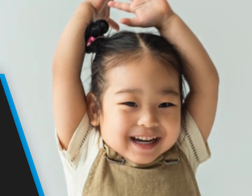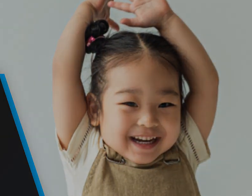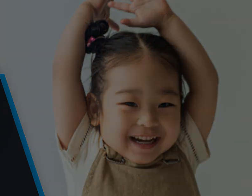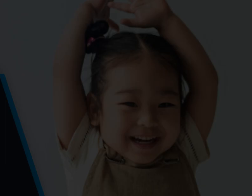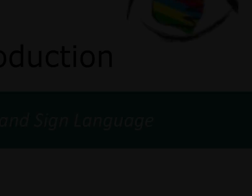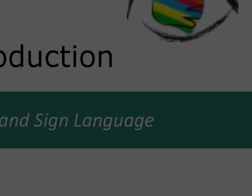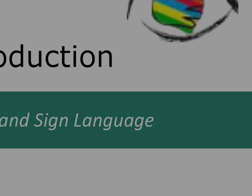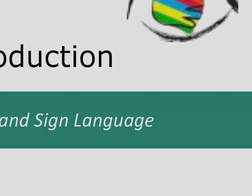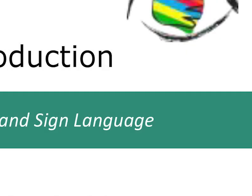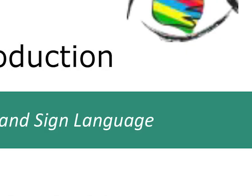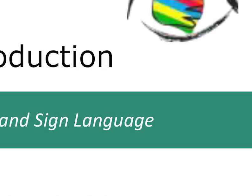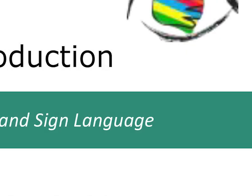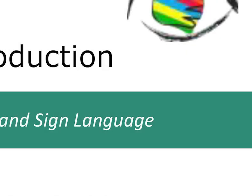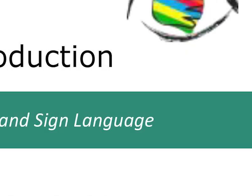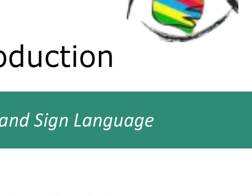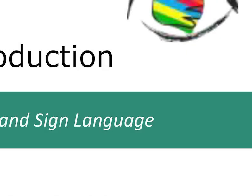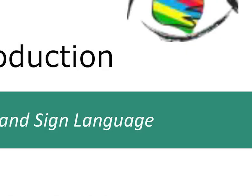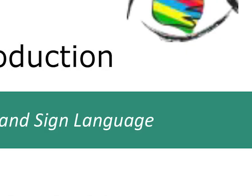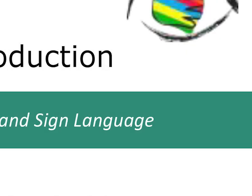head.